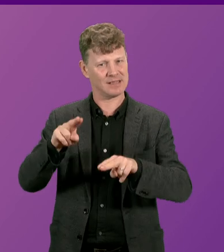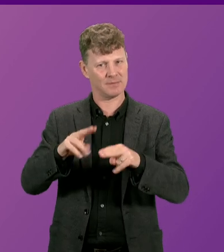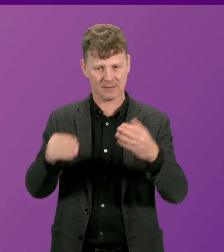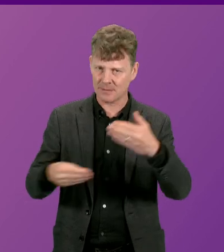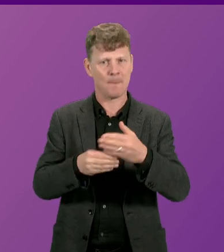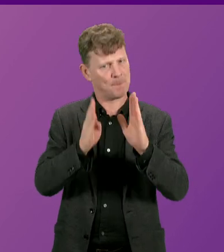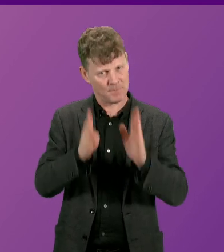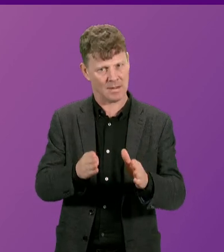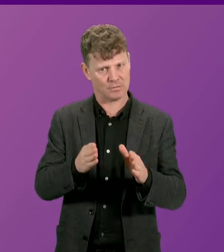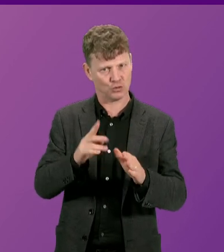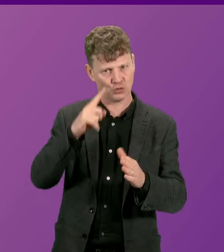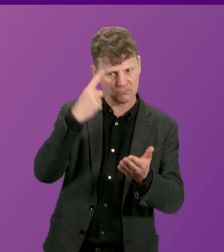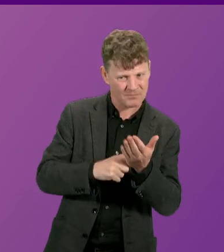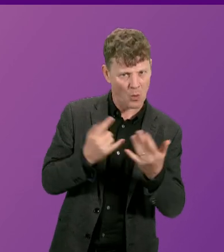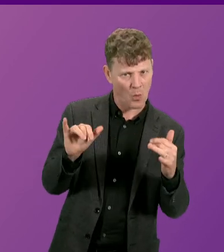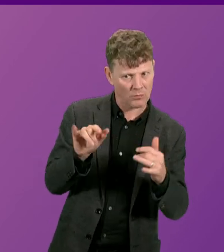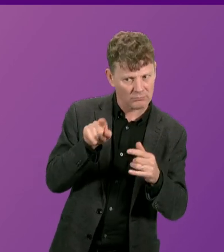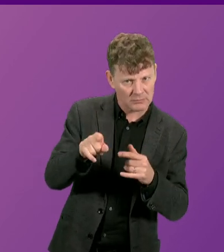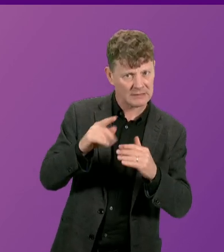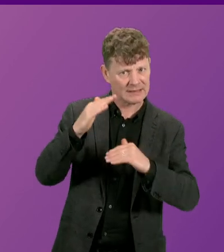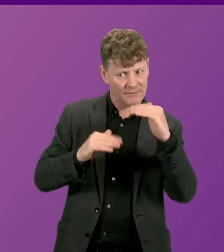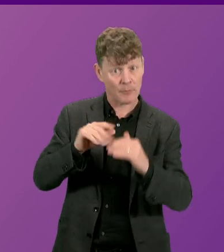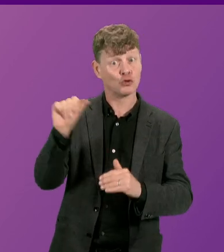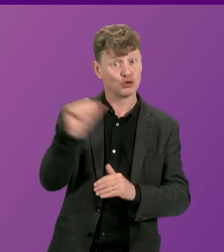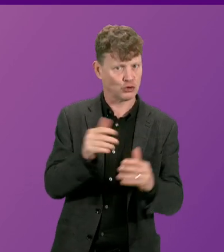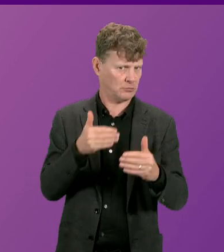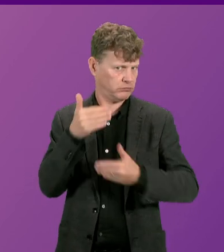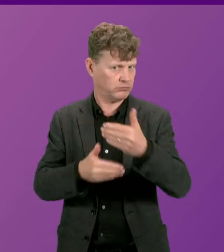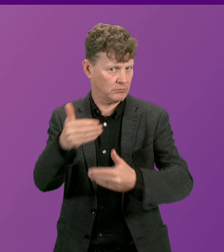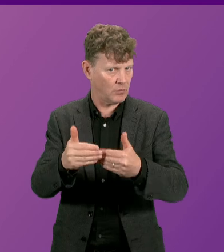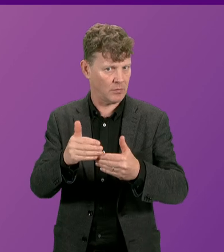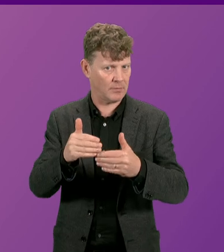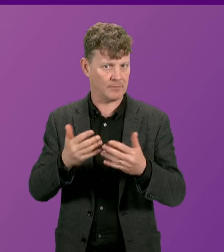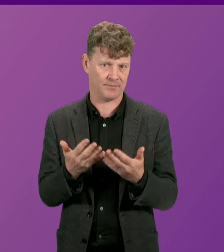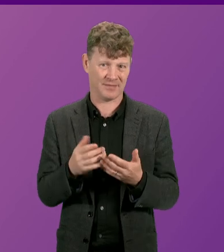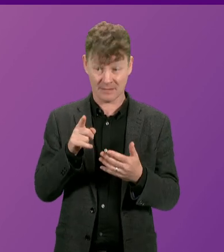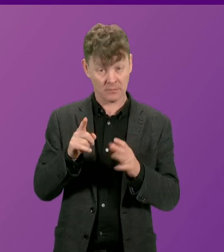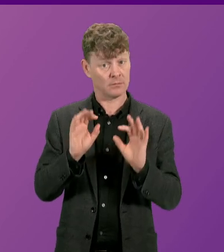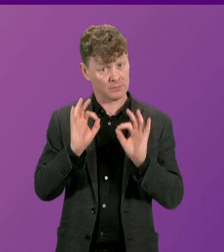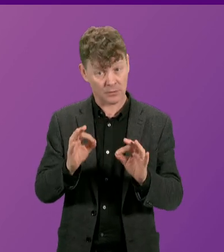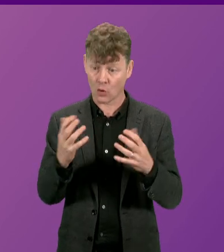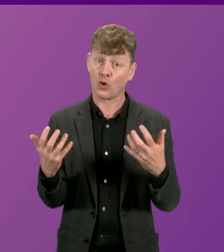whether any such development can proceed in a fashion that is compatible with our journey